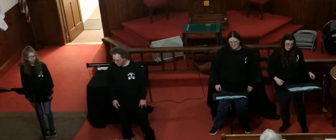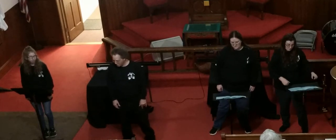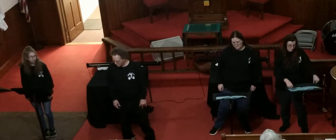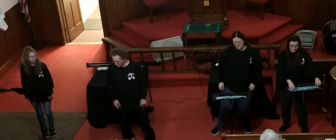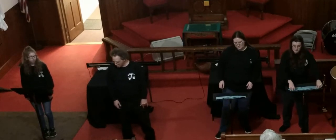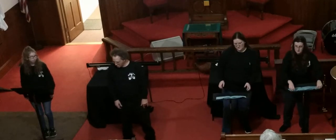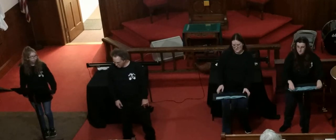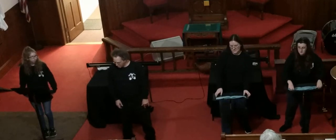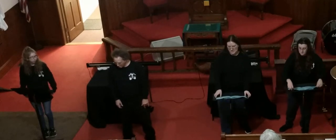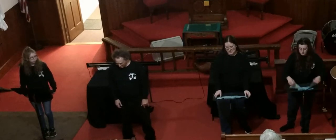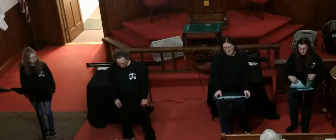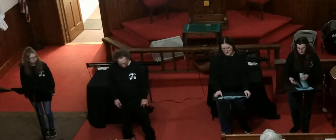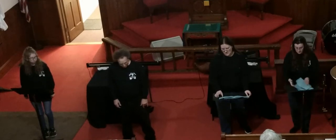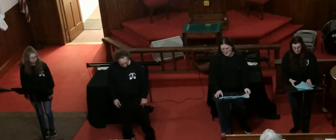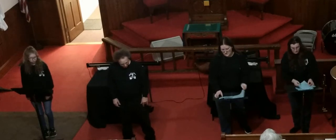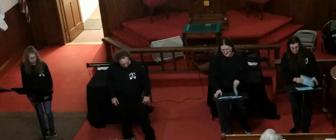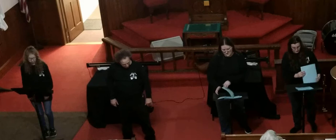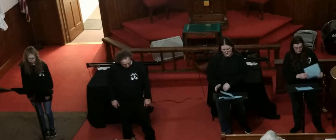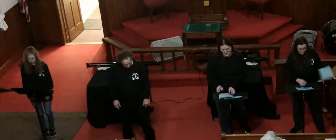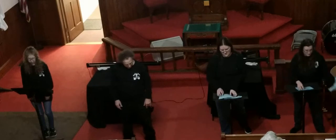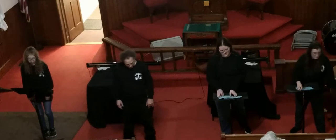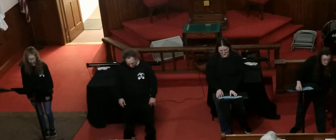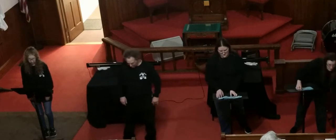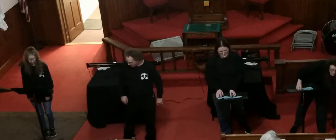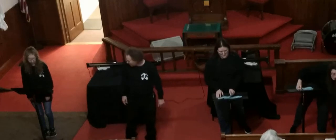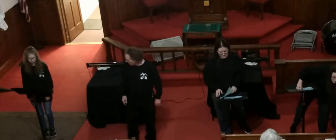(congregation applauding)